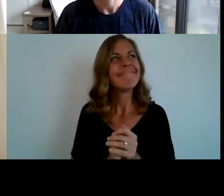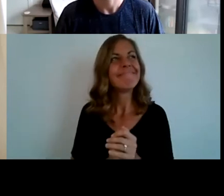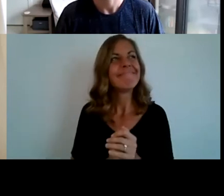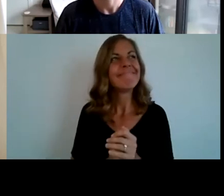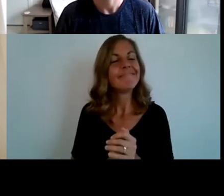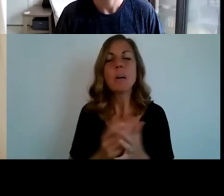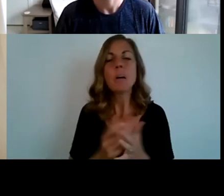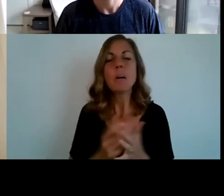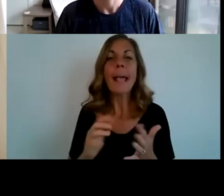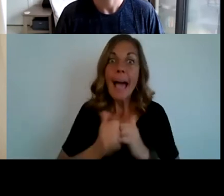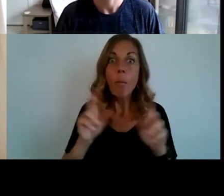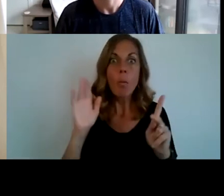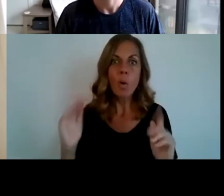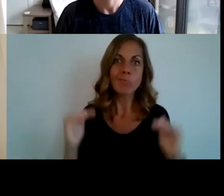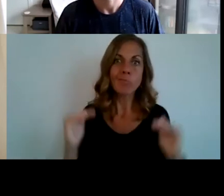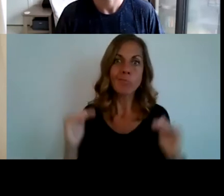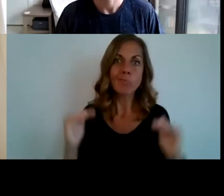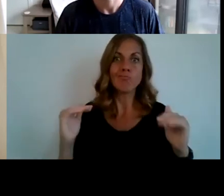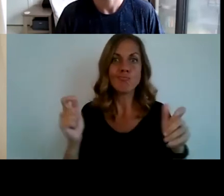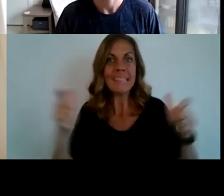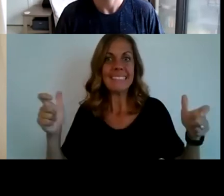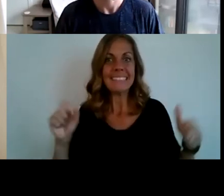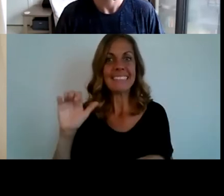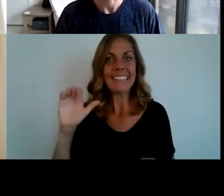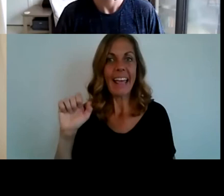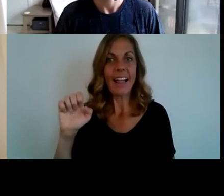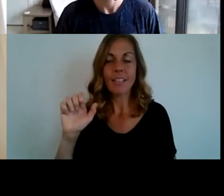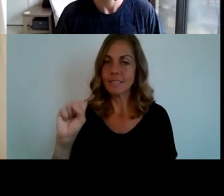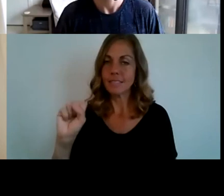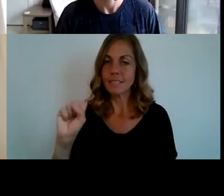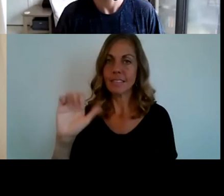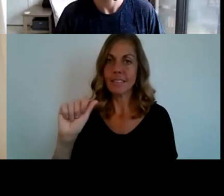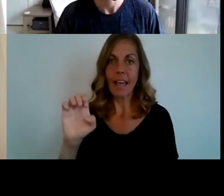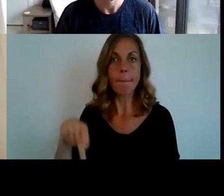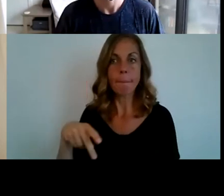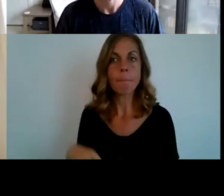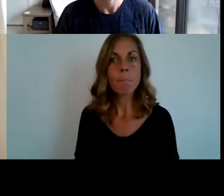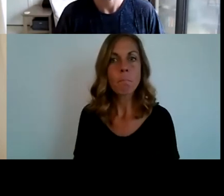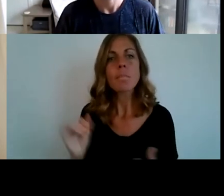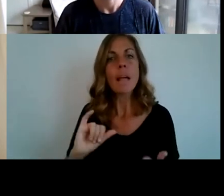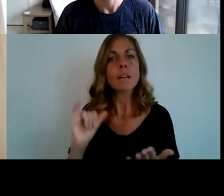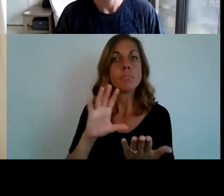people going to scale up and be rewarded with, you know, learning new skills inside of a